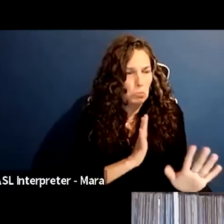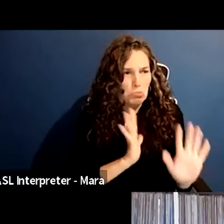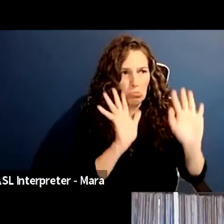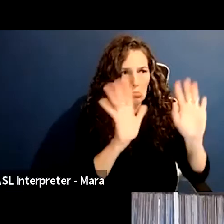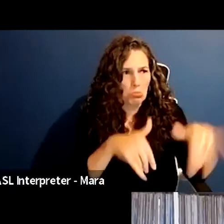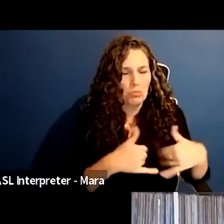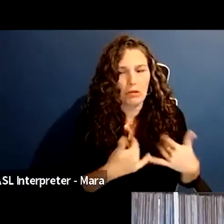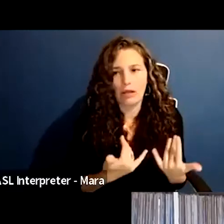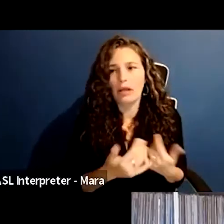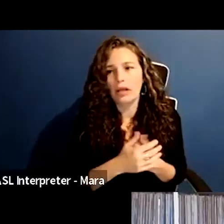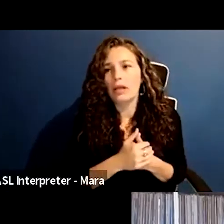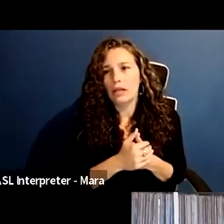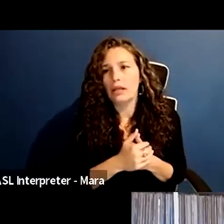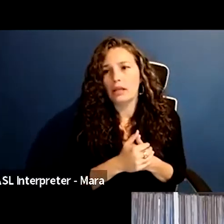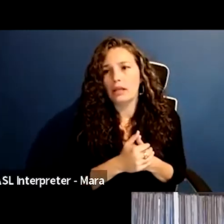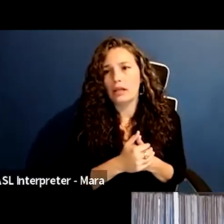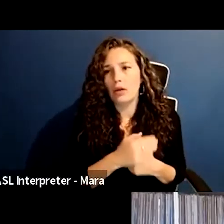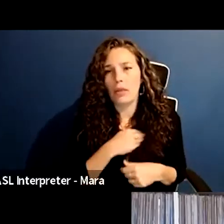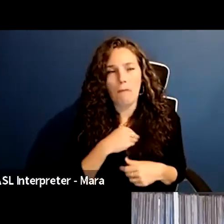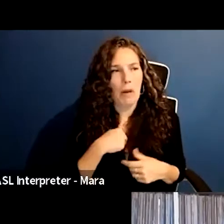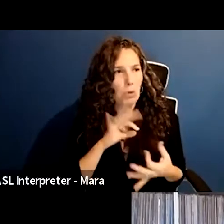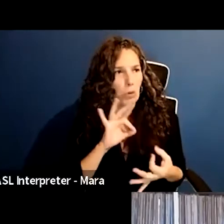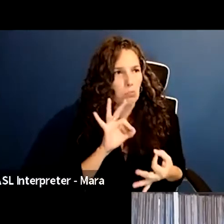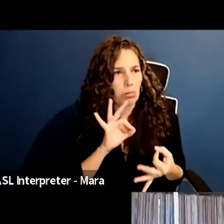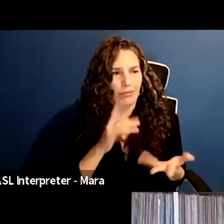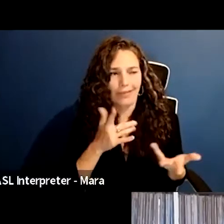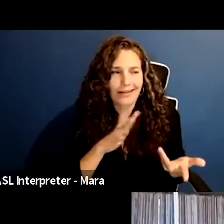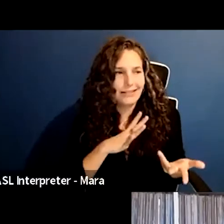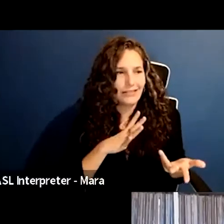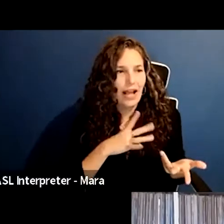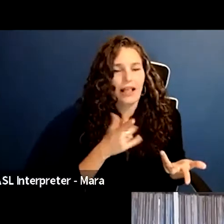and each program gives a definition of what the eligibility is for that program.